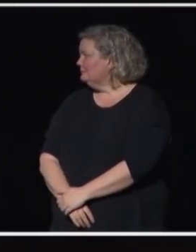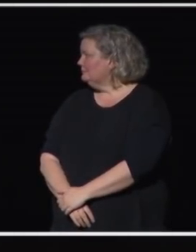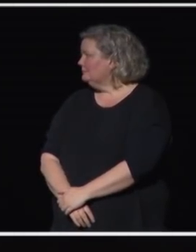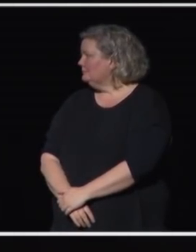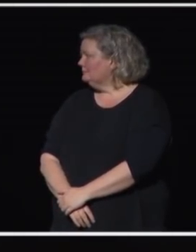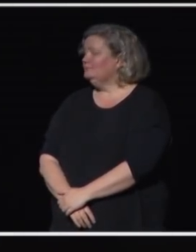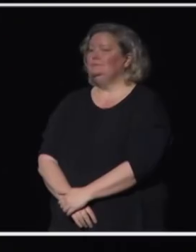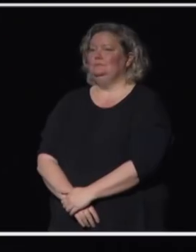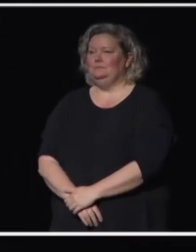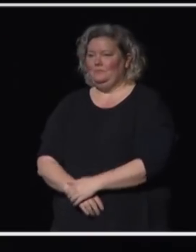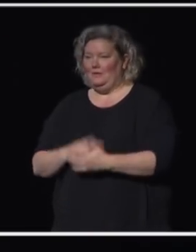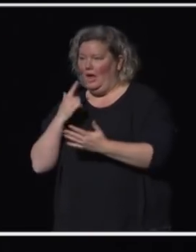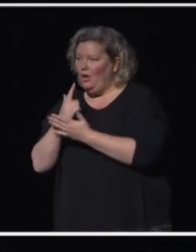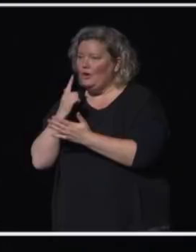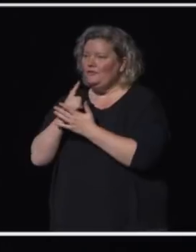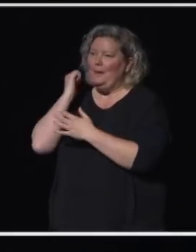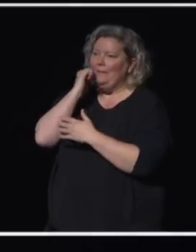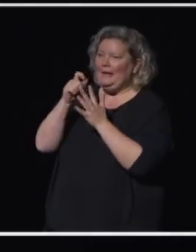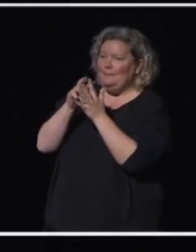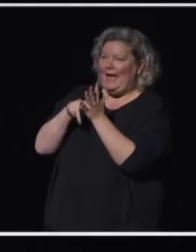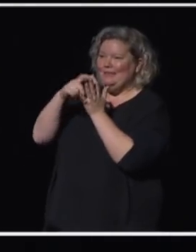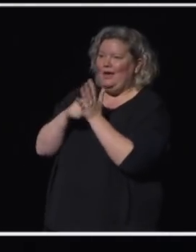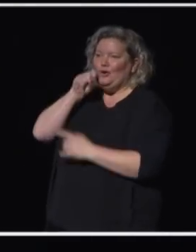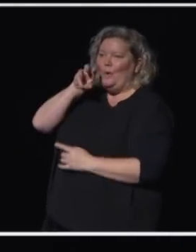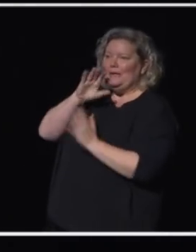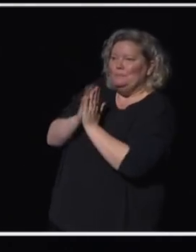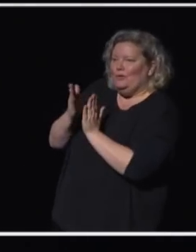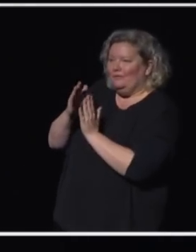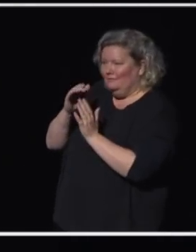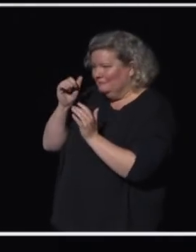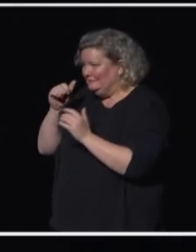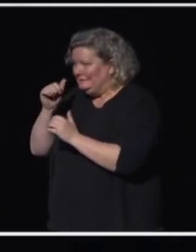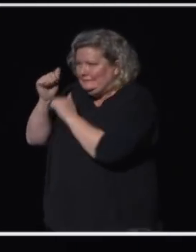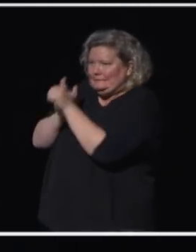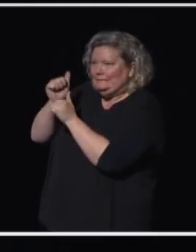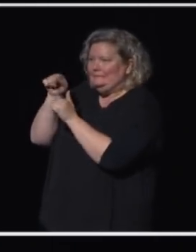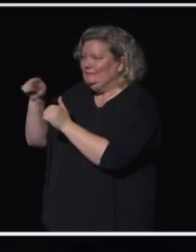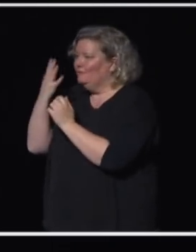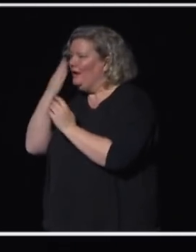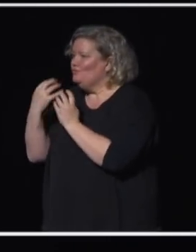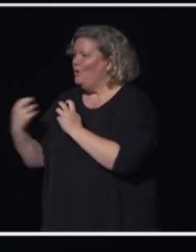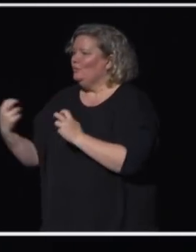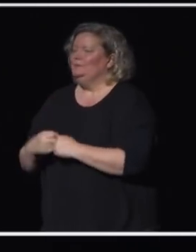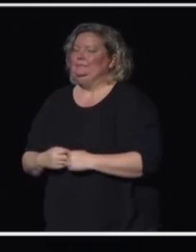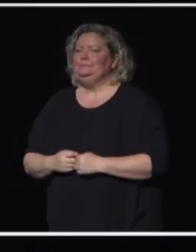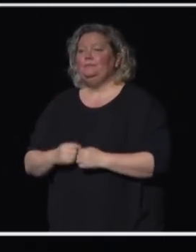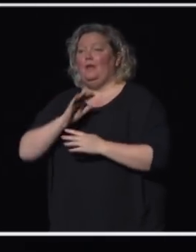A lot of Black Panther comic book fans right in the front row. Right off the get go. Hello, everyone and welcome to you to, Ta-Nehisi,